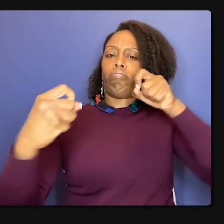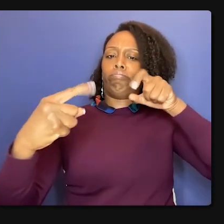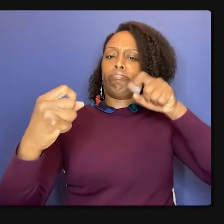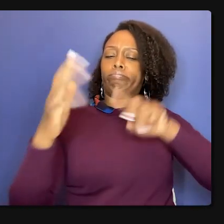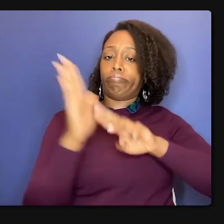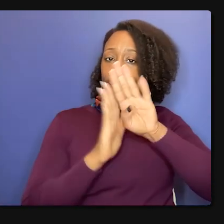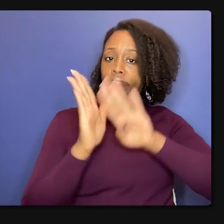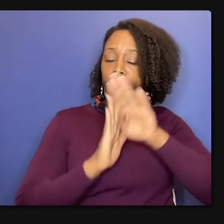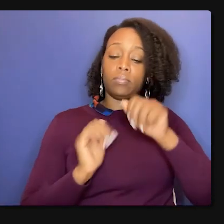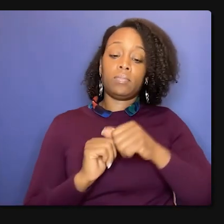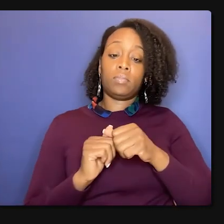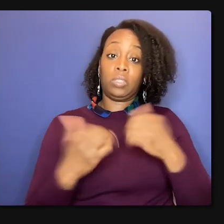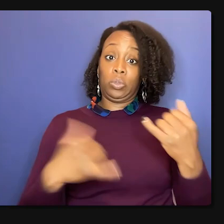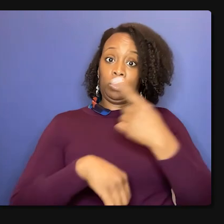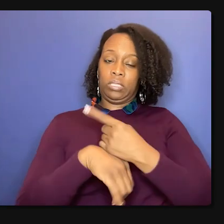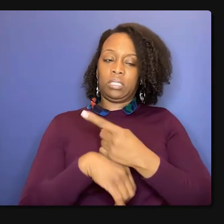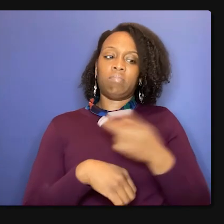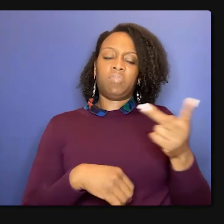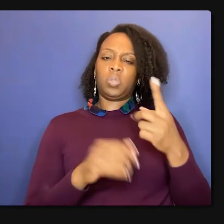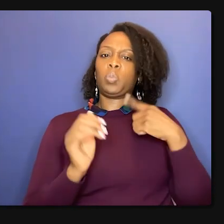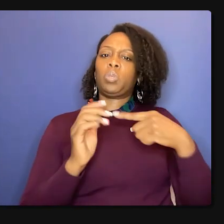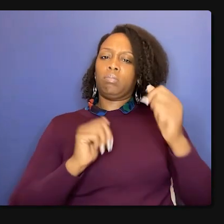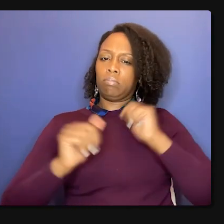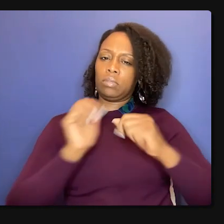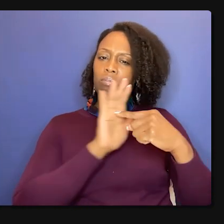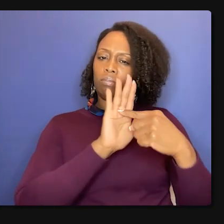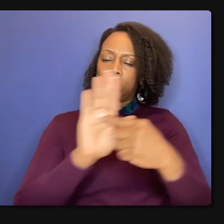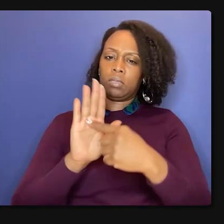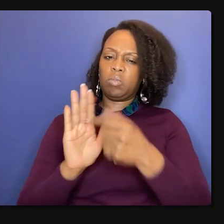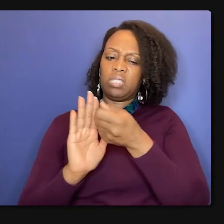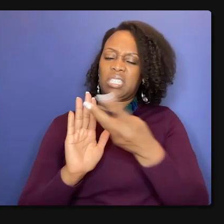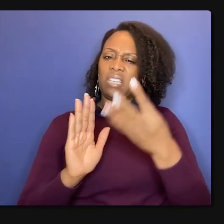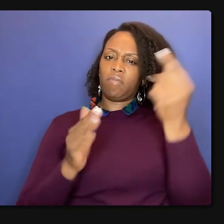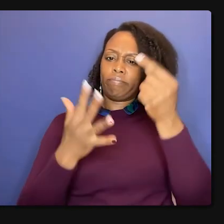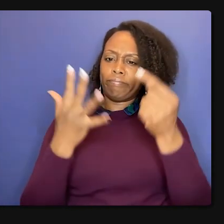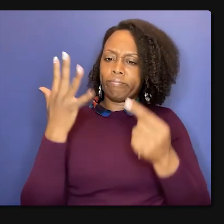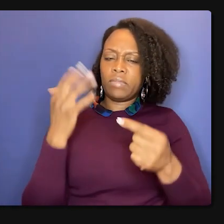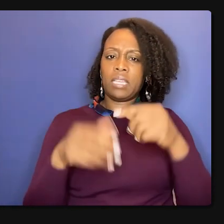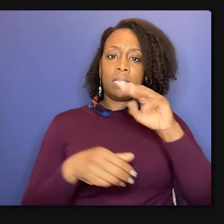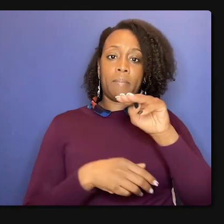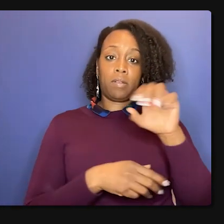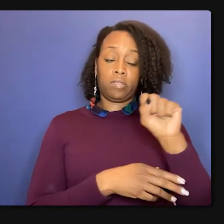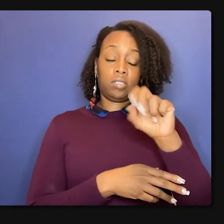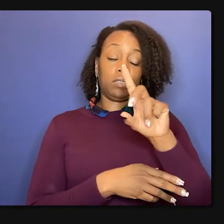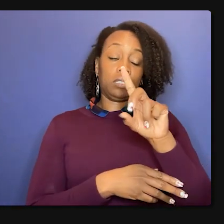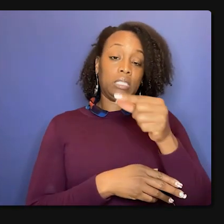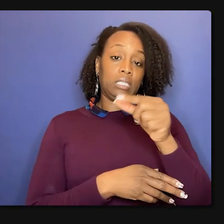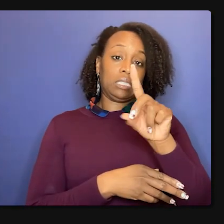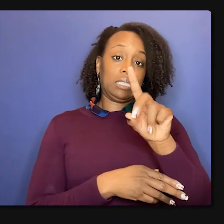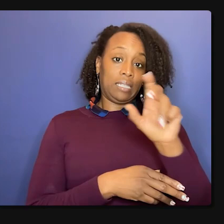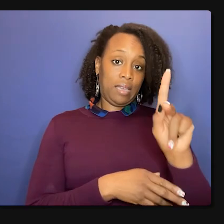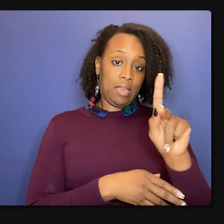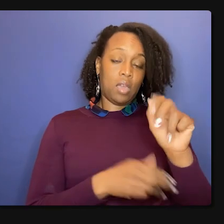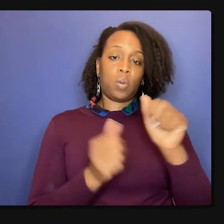So today, Dana and I will be demoing several features in the Microsoft GDK with Xbox extensions